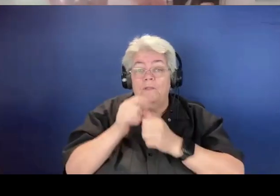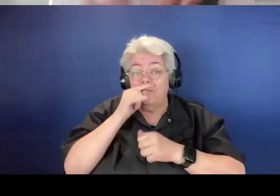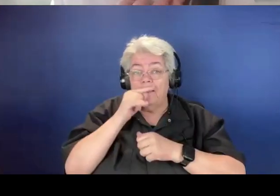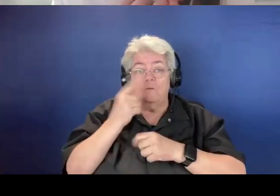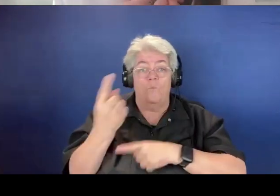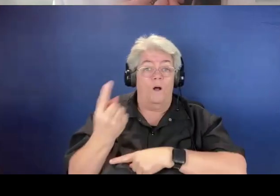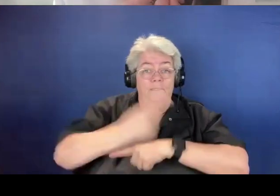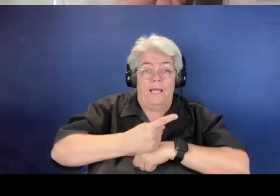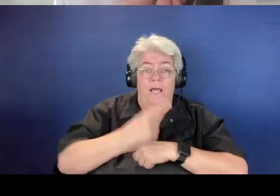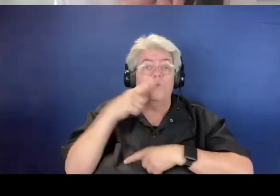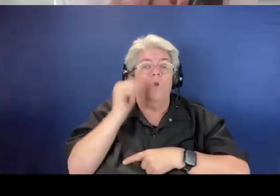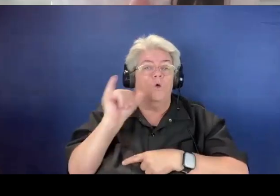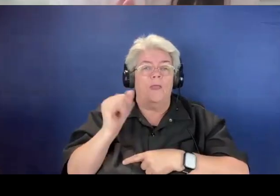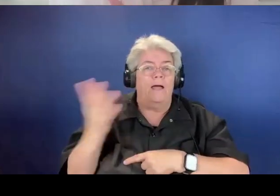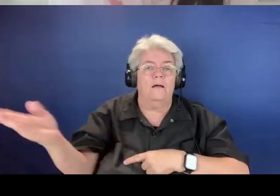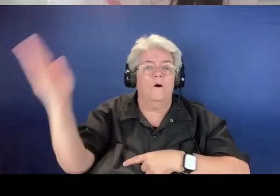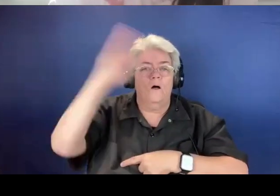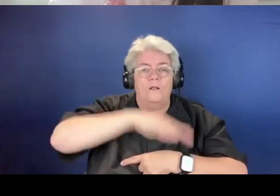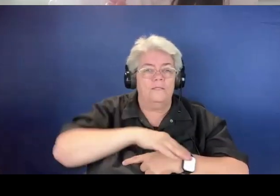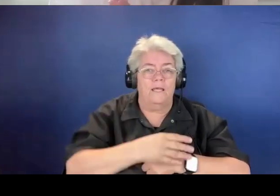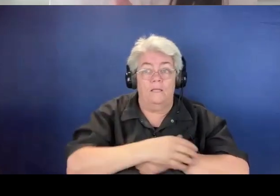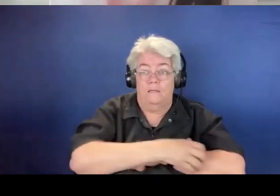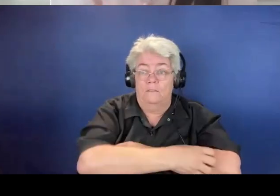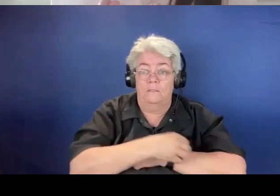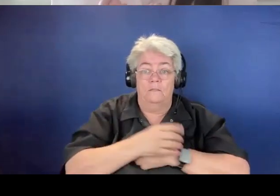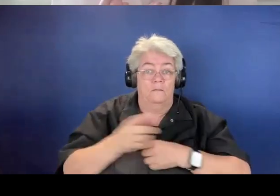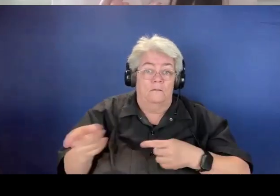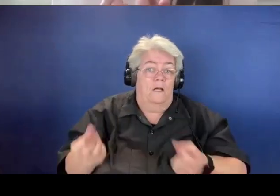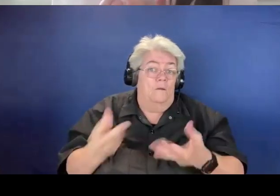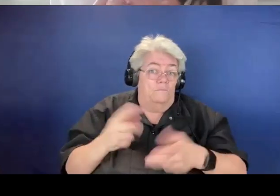This will also help me understand how much time they are actually spending with their child.